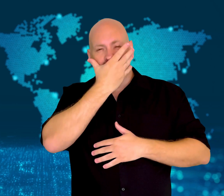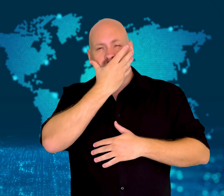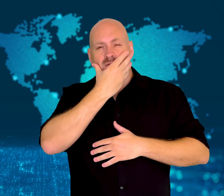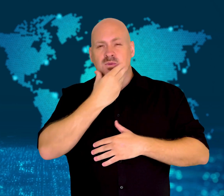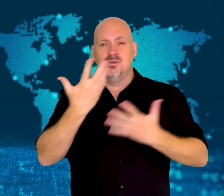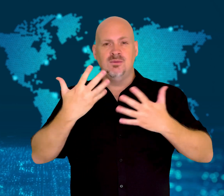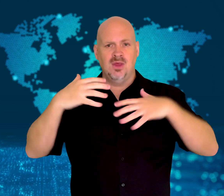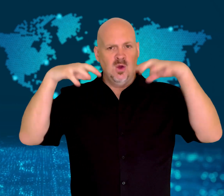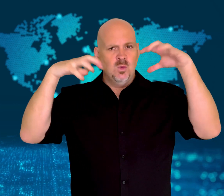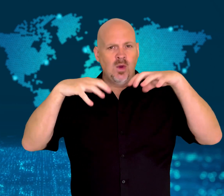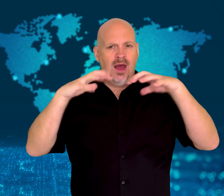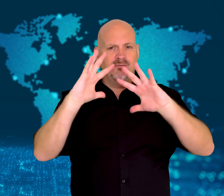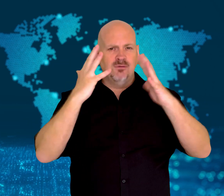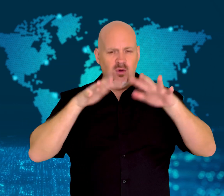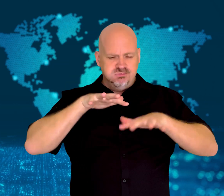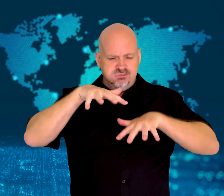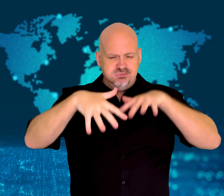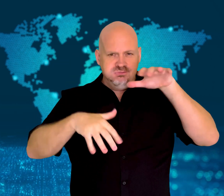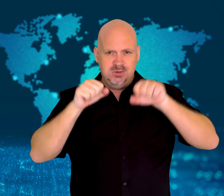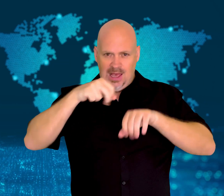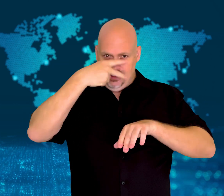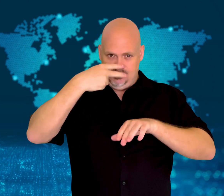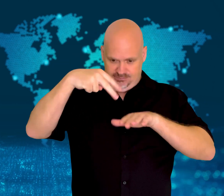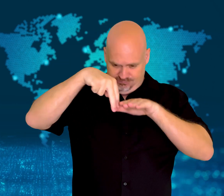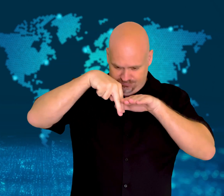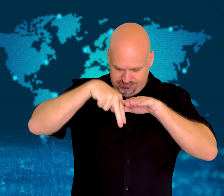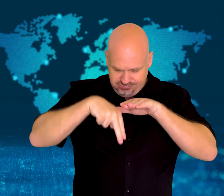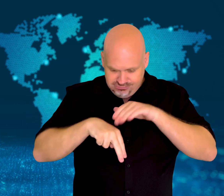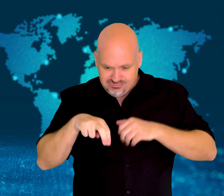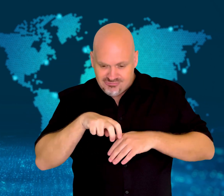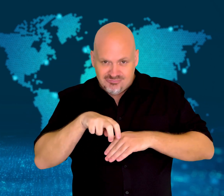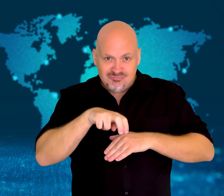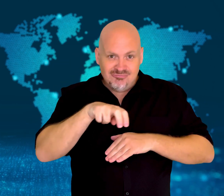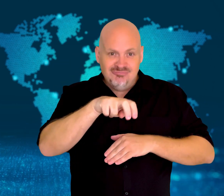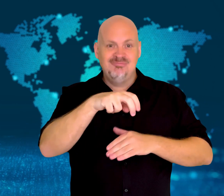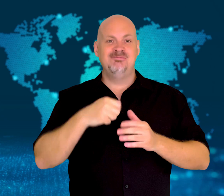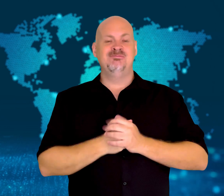a beautiful view of the rainforest below.